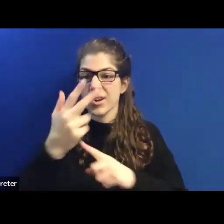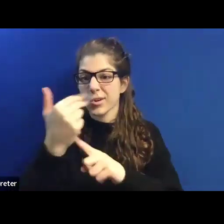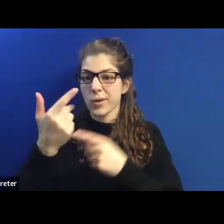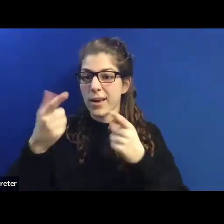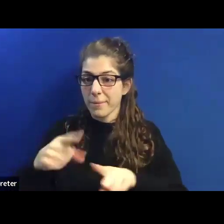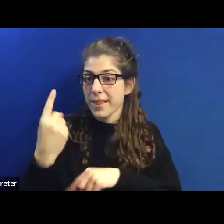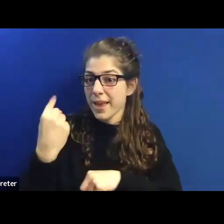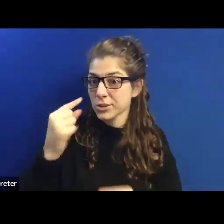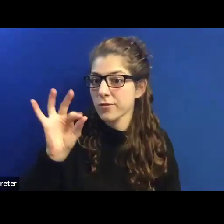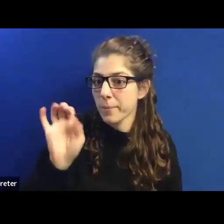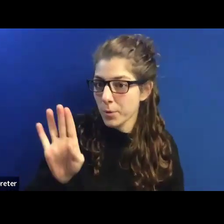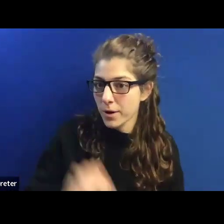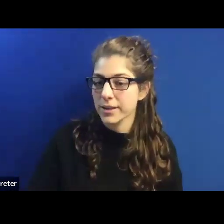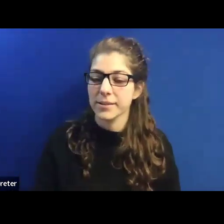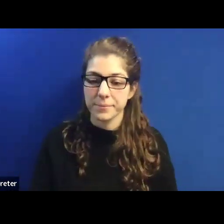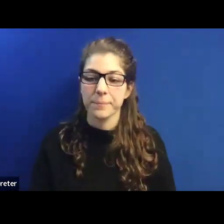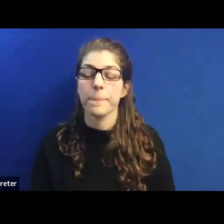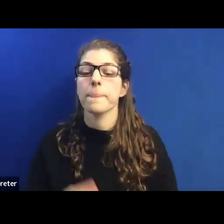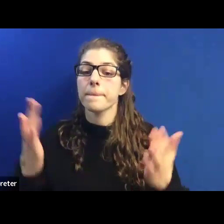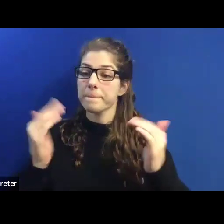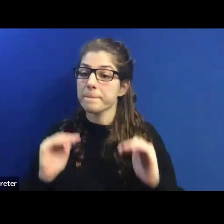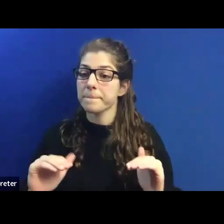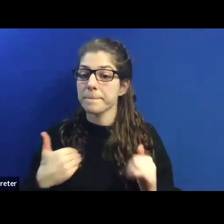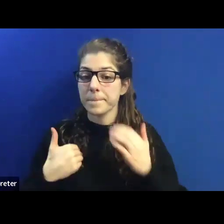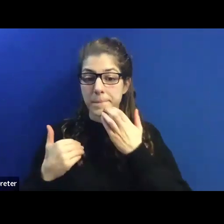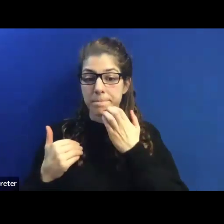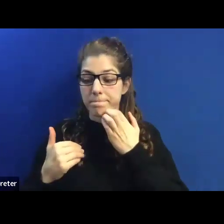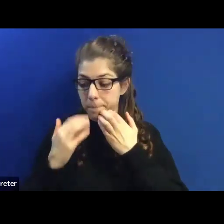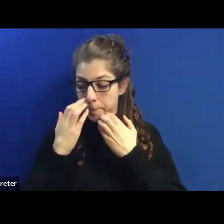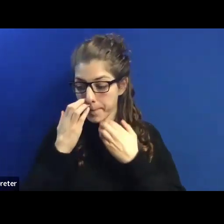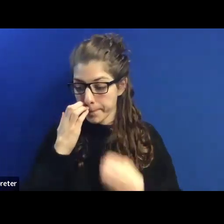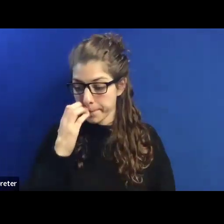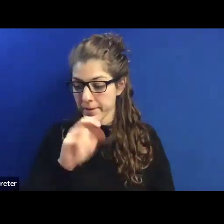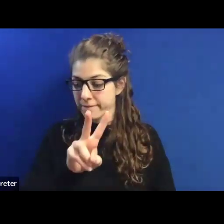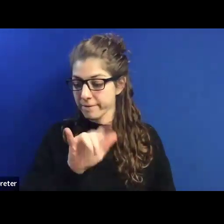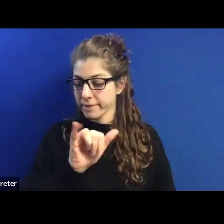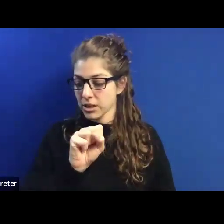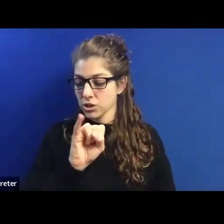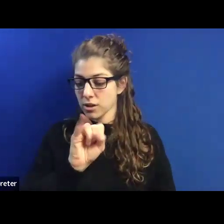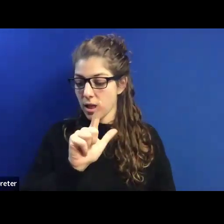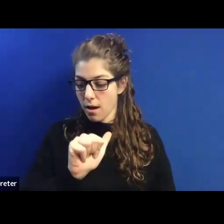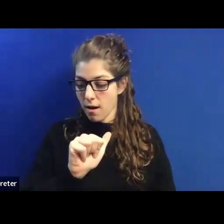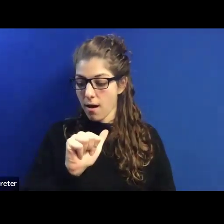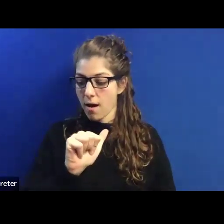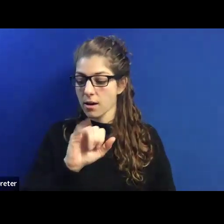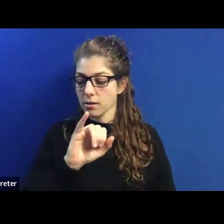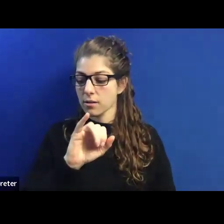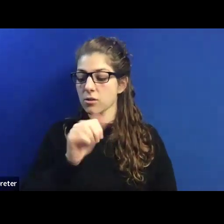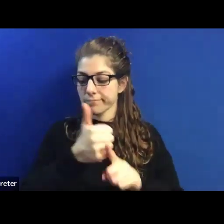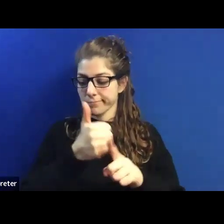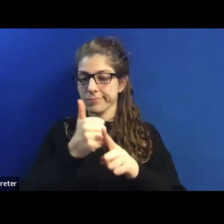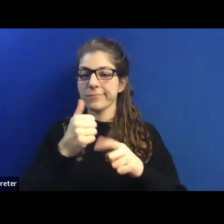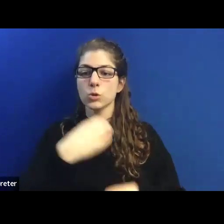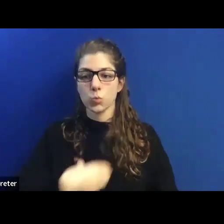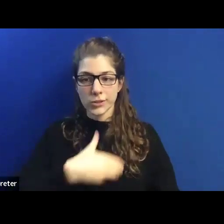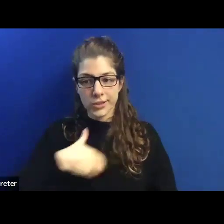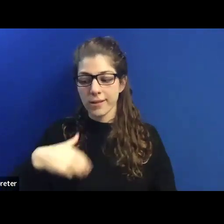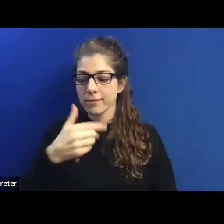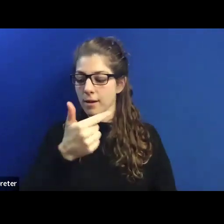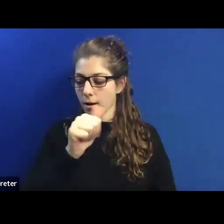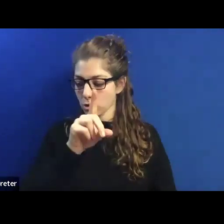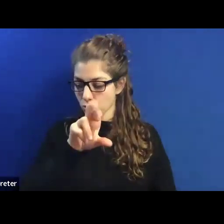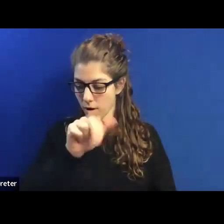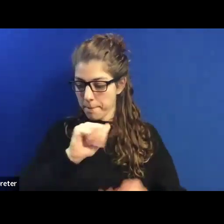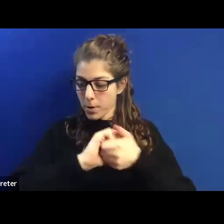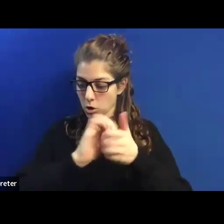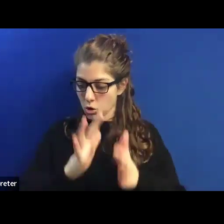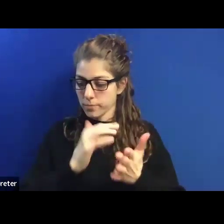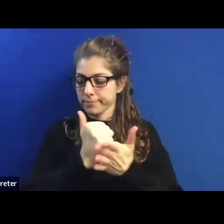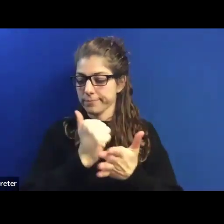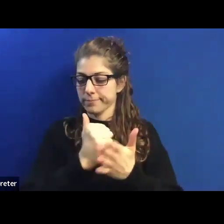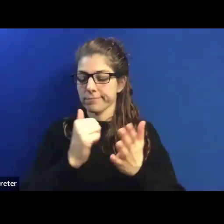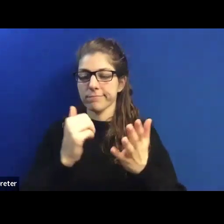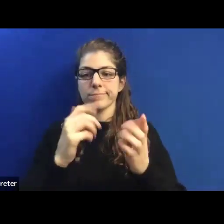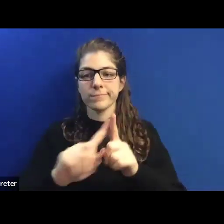Next we have Visala James, a GADRA partner, who is located in Switzerland, and she's been assisting us in acquiring resources throughout Europe.